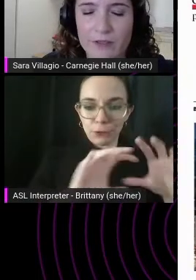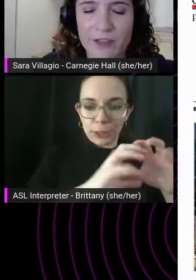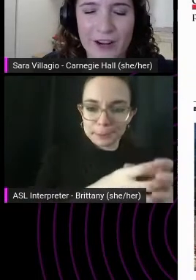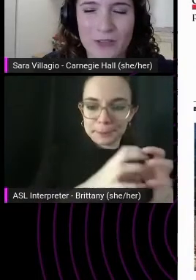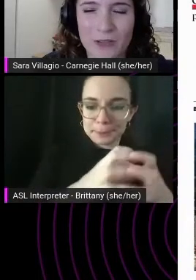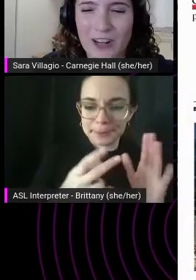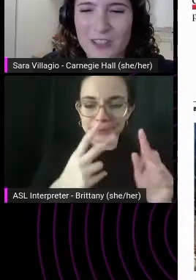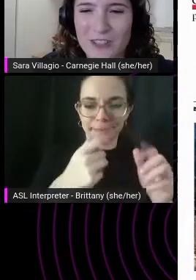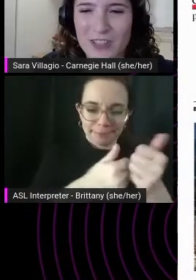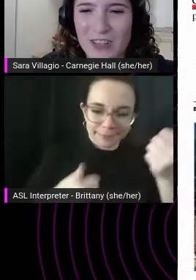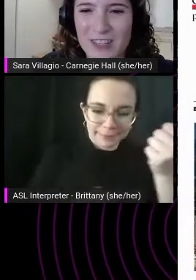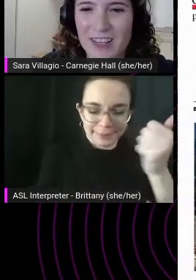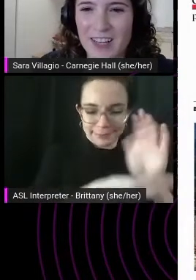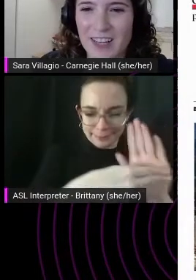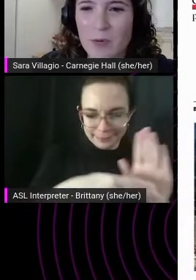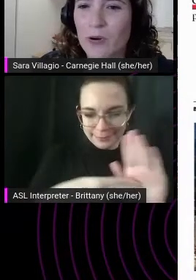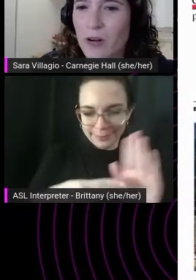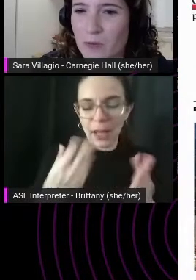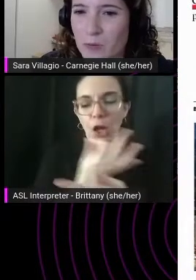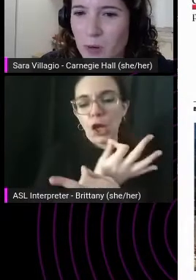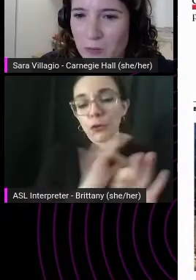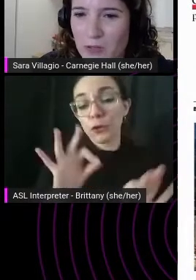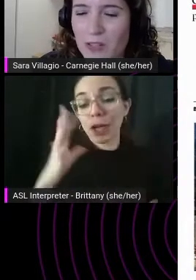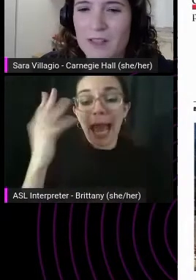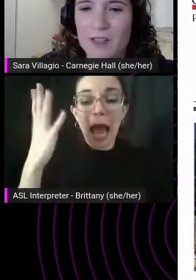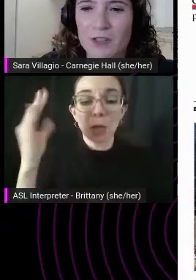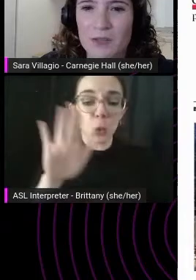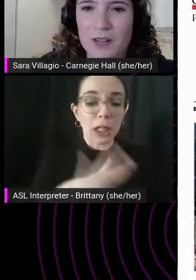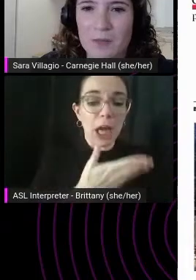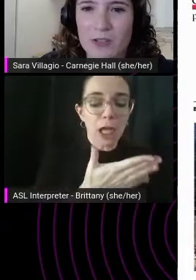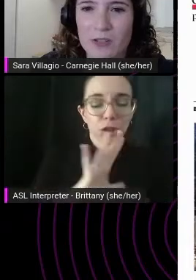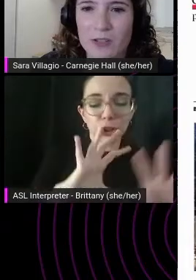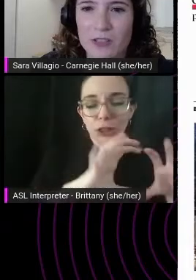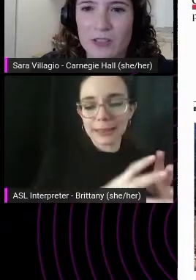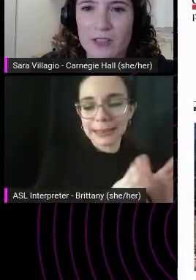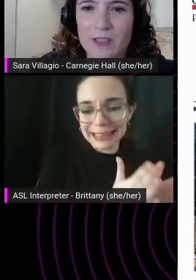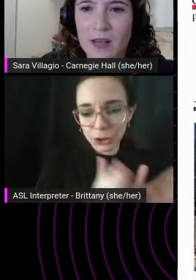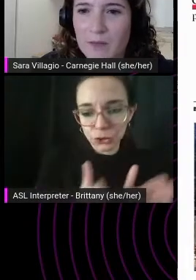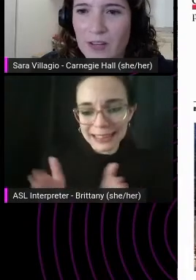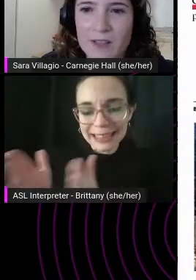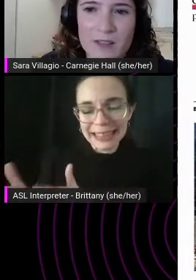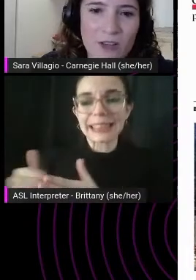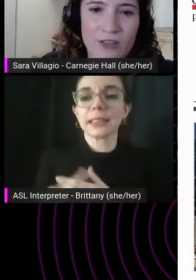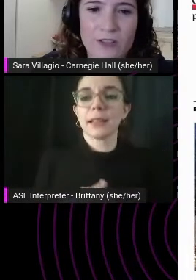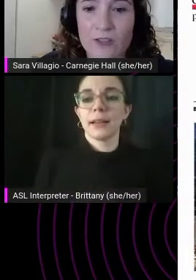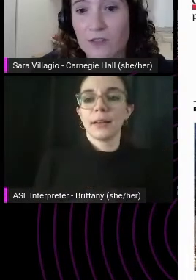our free outdoor concert series, programs from the Weill Music Institute that I mentioned earlier, typeface, colors,